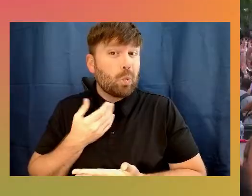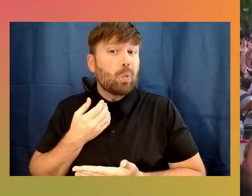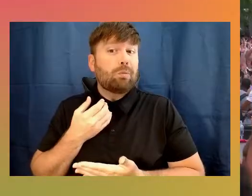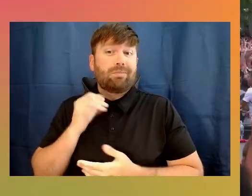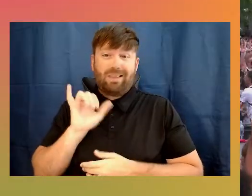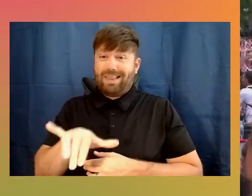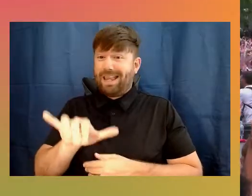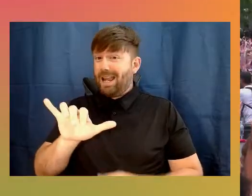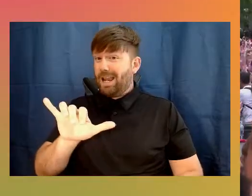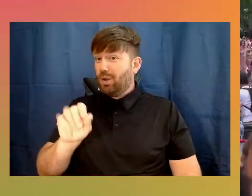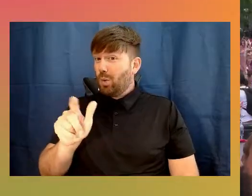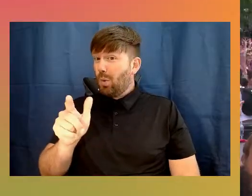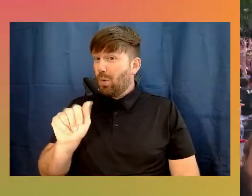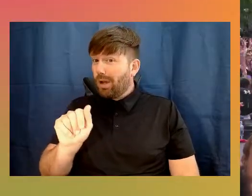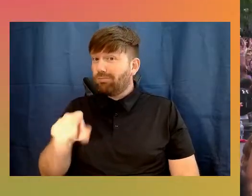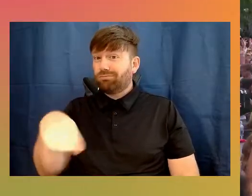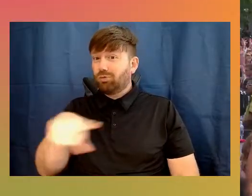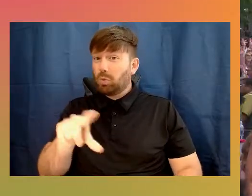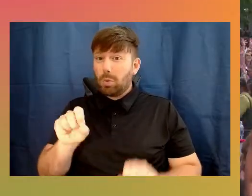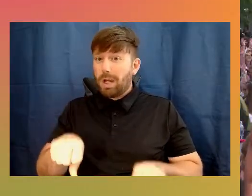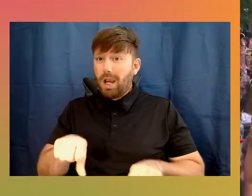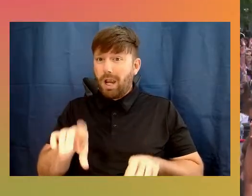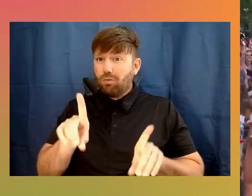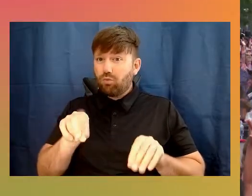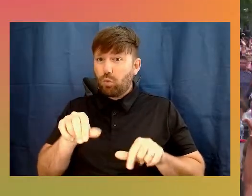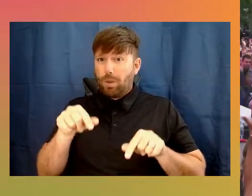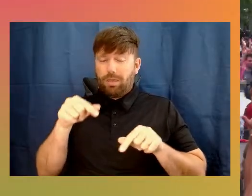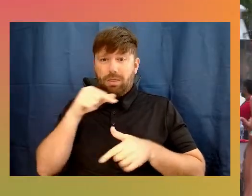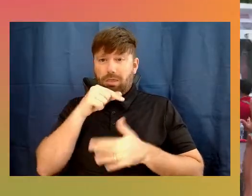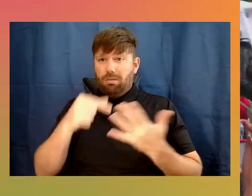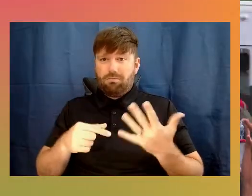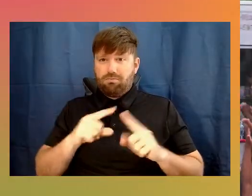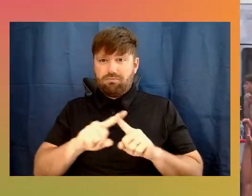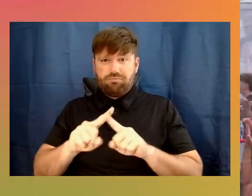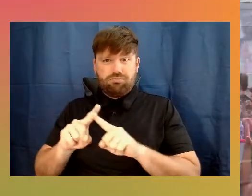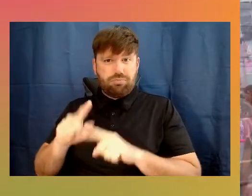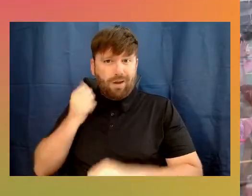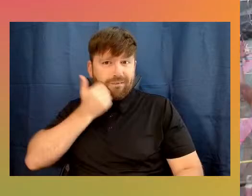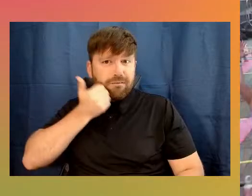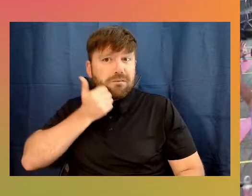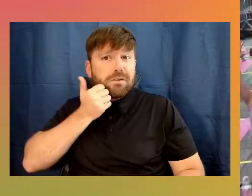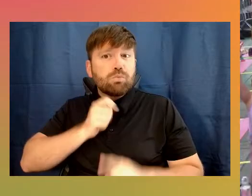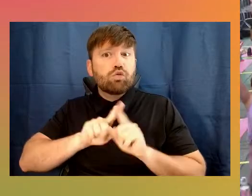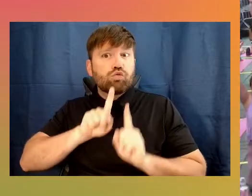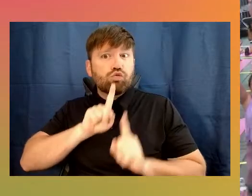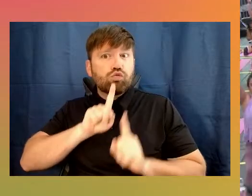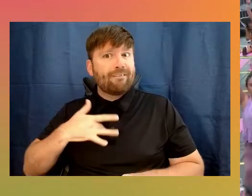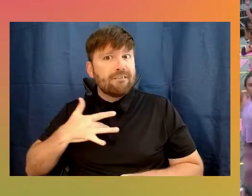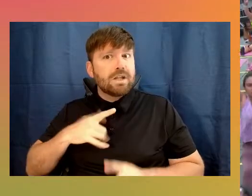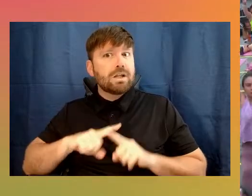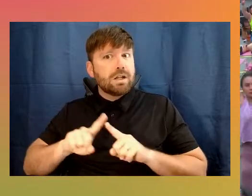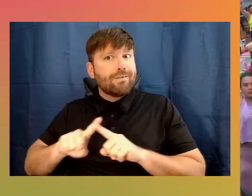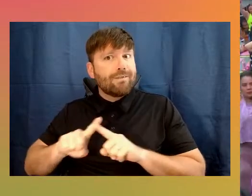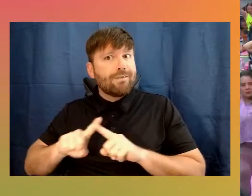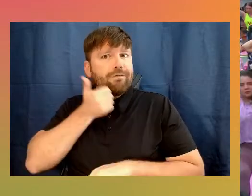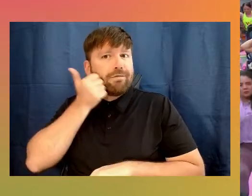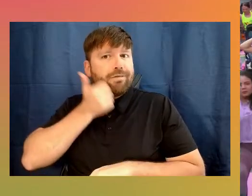BEFORE. BUT MAYBE IT FEELS DIFFERENT, MAYBE IT FEELS NEW. THAT'S A THING ABOUT YOGA. YOU CAN DO THESE POSTURES EVERY